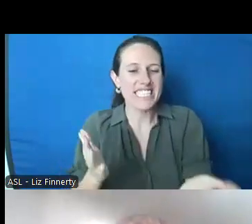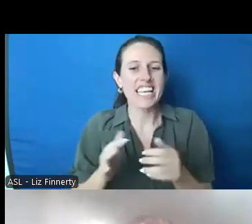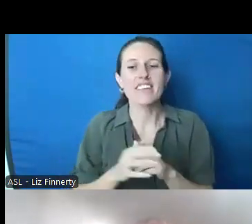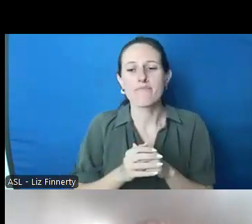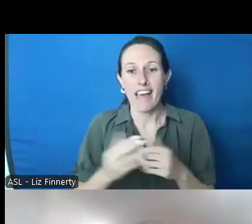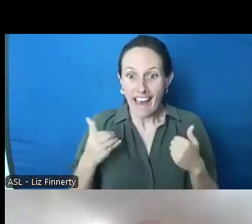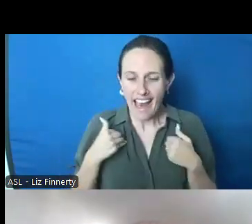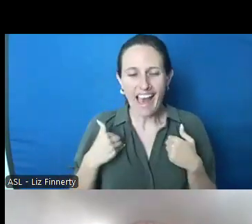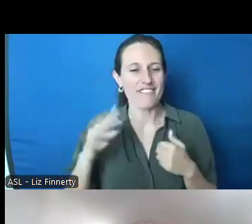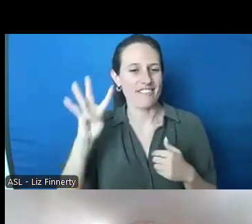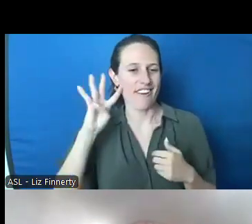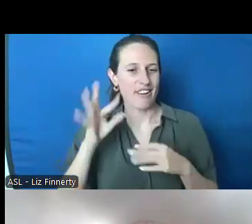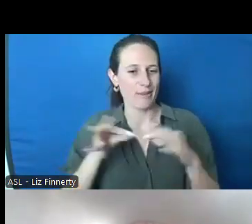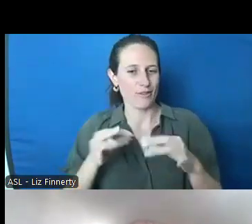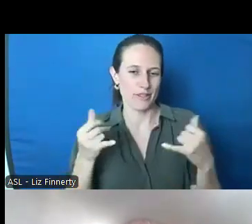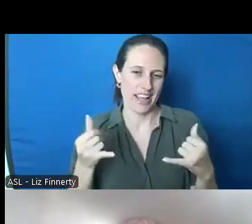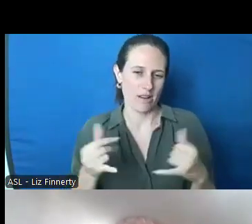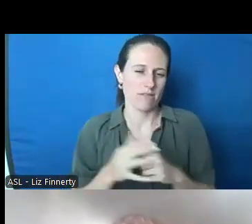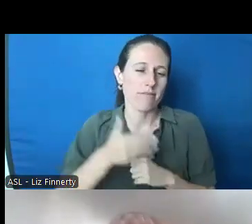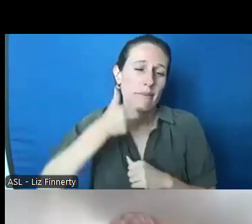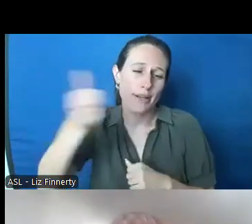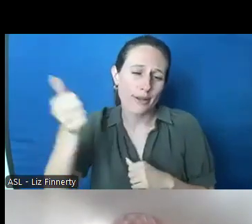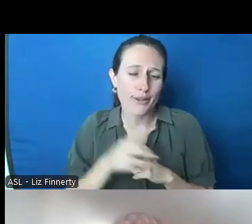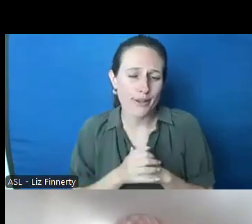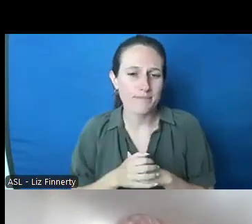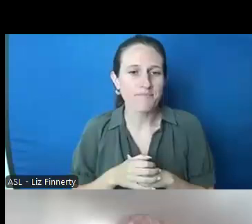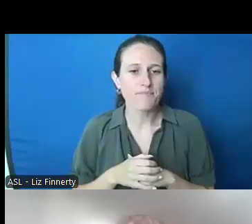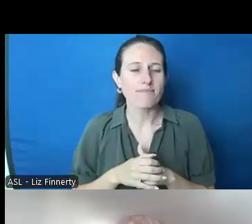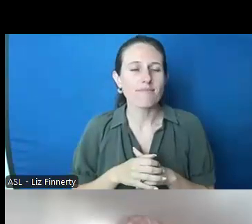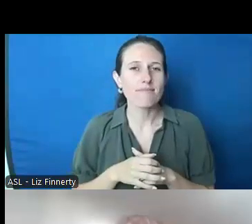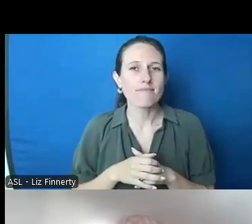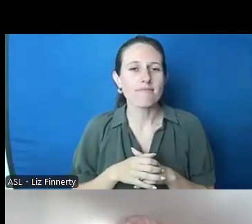for myself, too, no pun intended, and I think what I've kind of come to learn is that